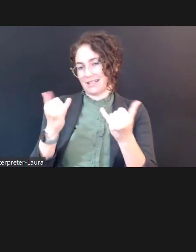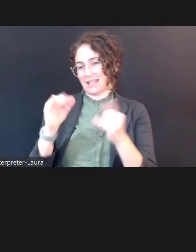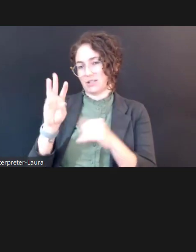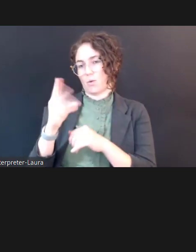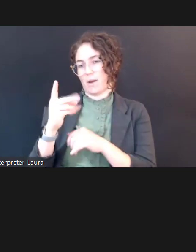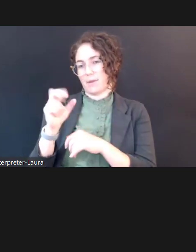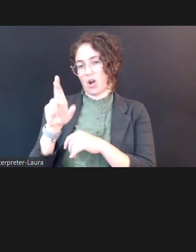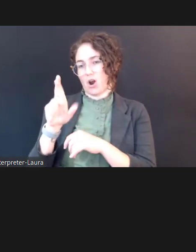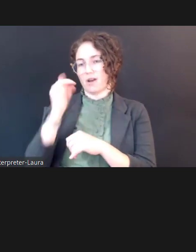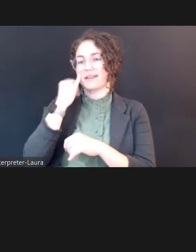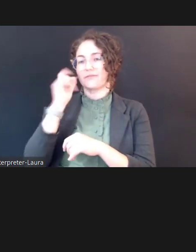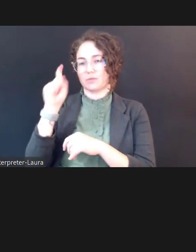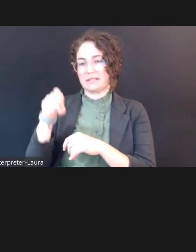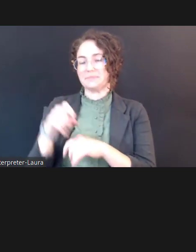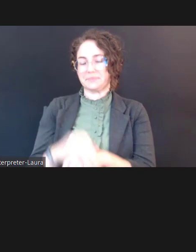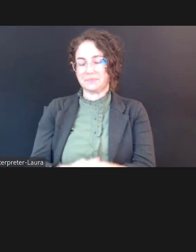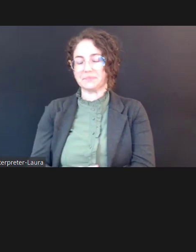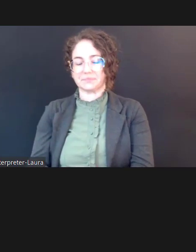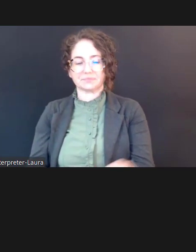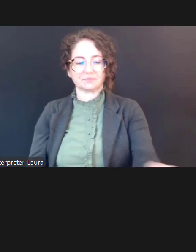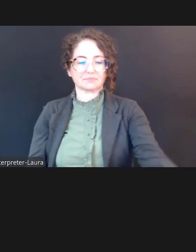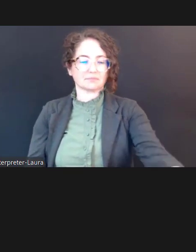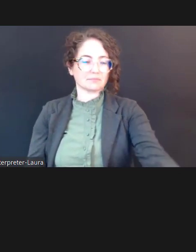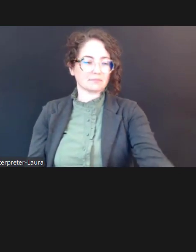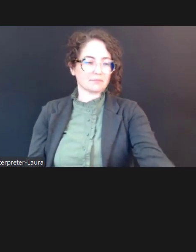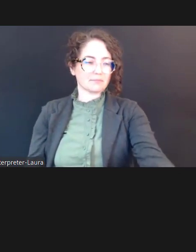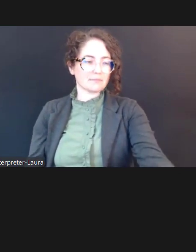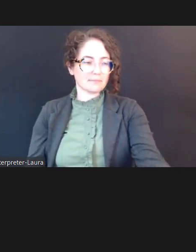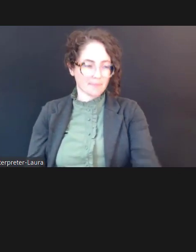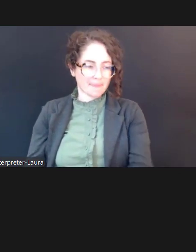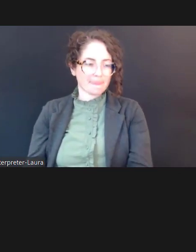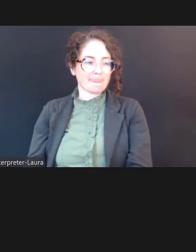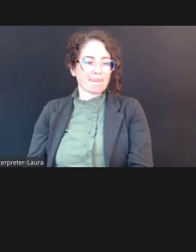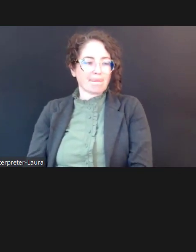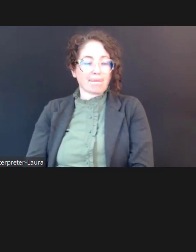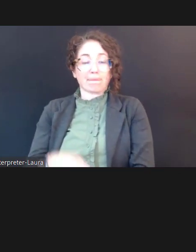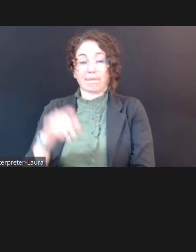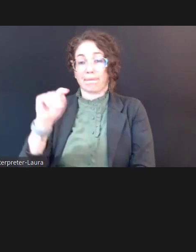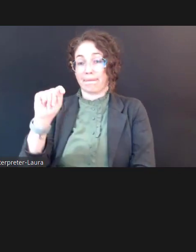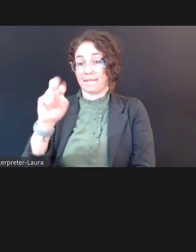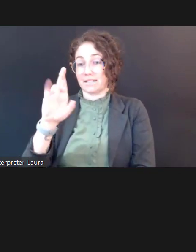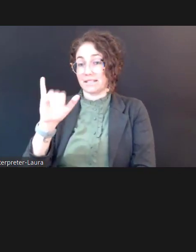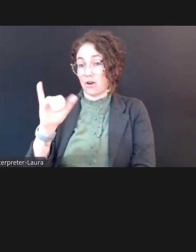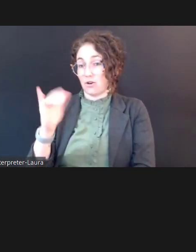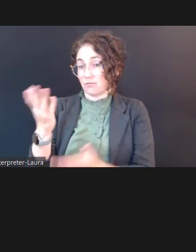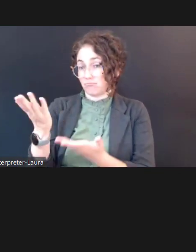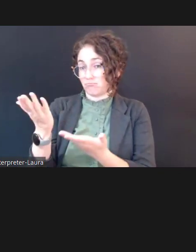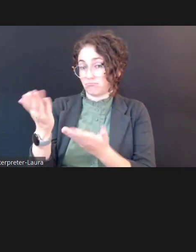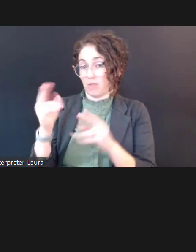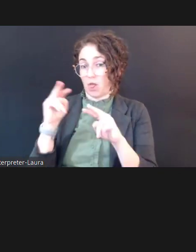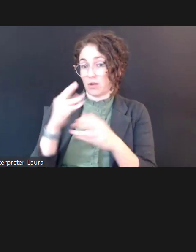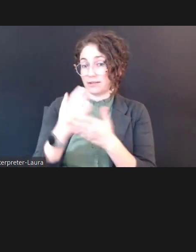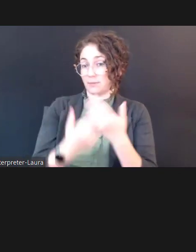you need that. So, Terry, let's look at some questions here.